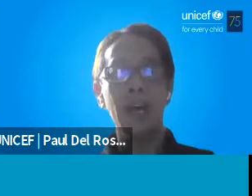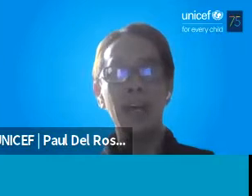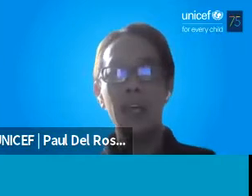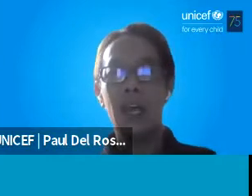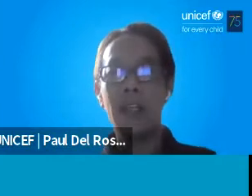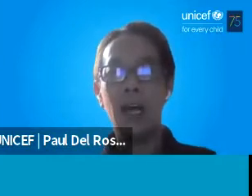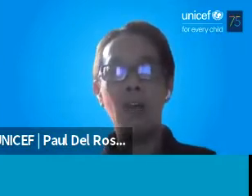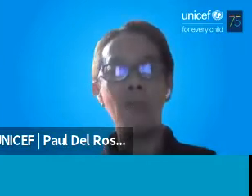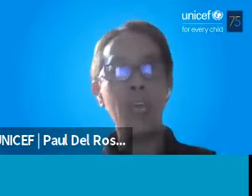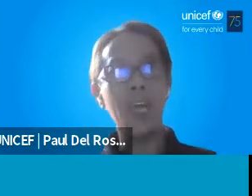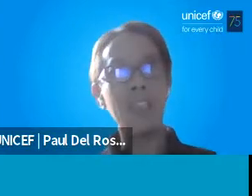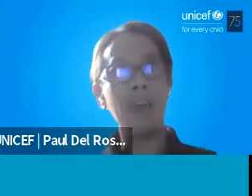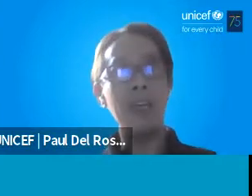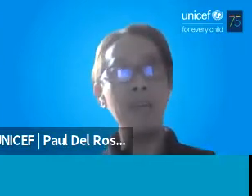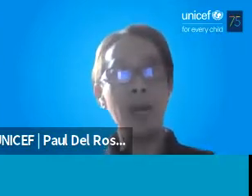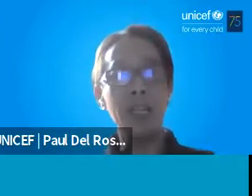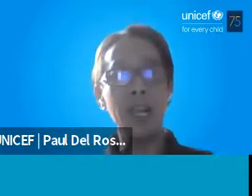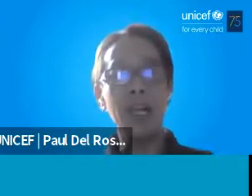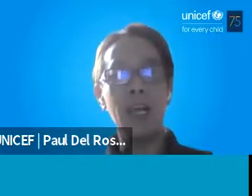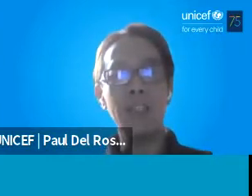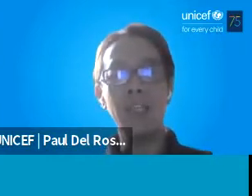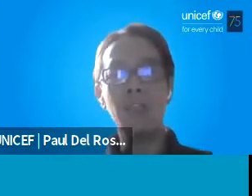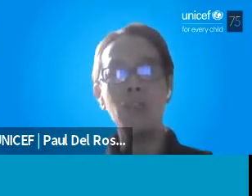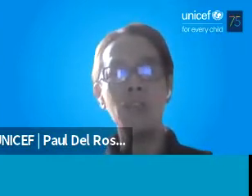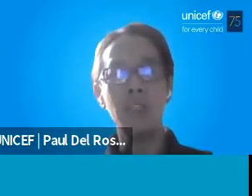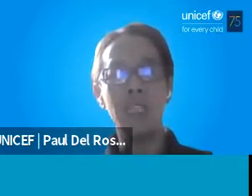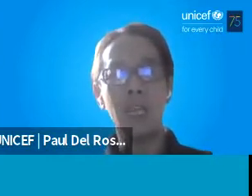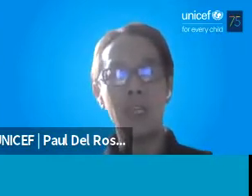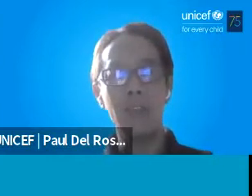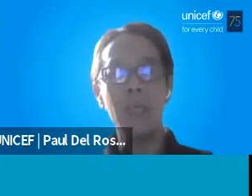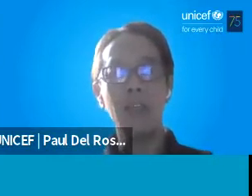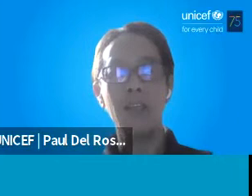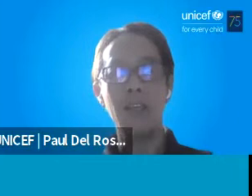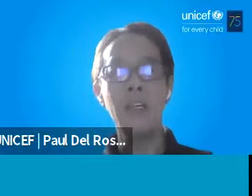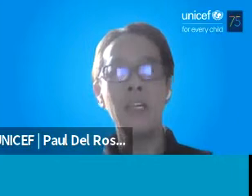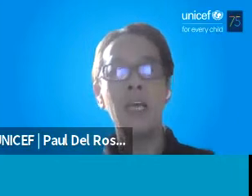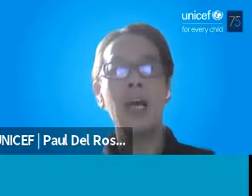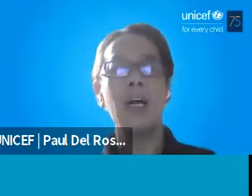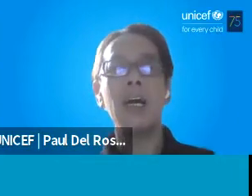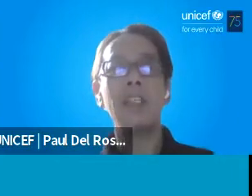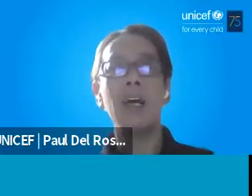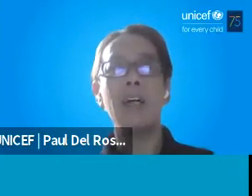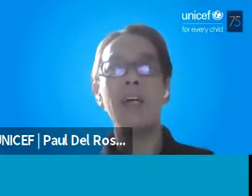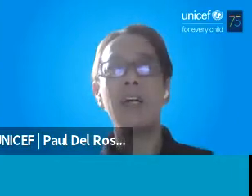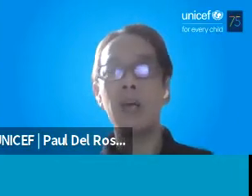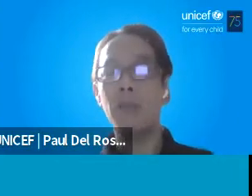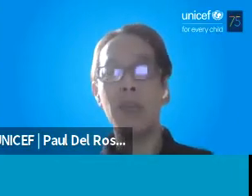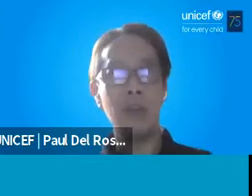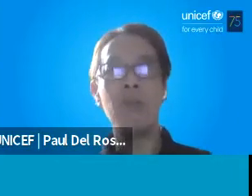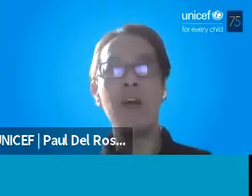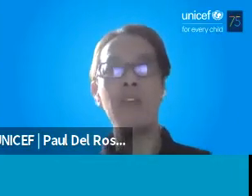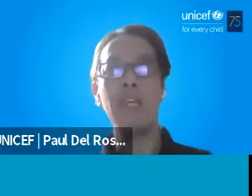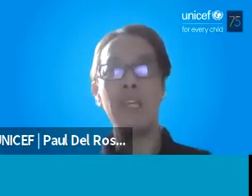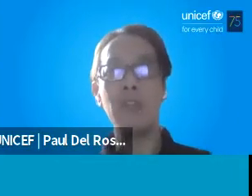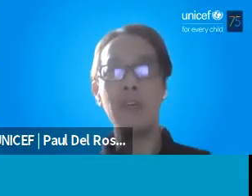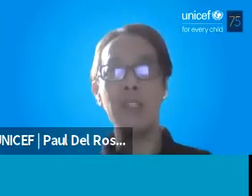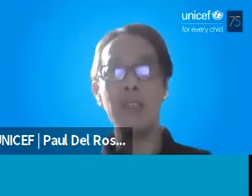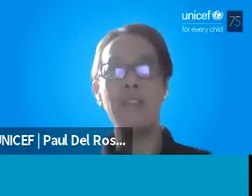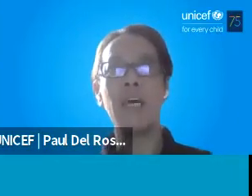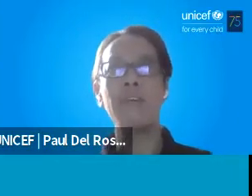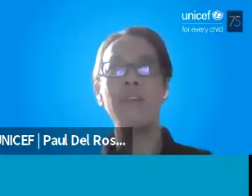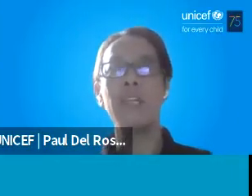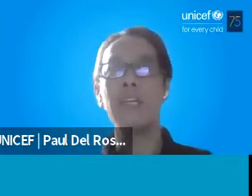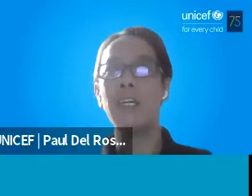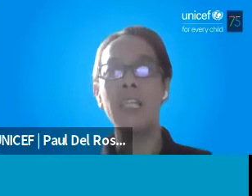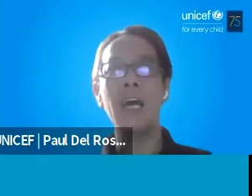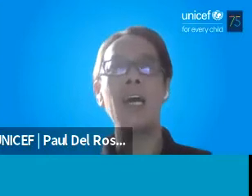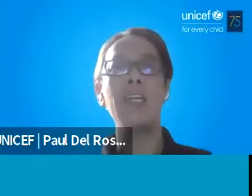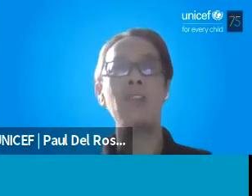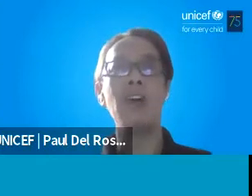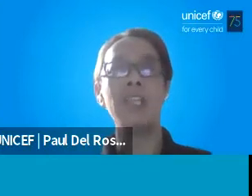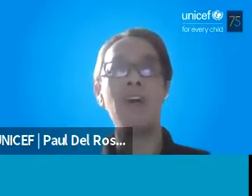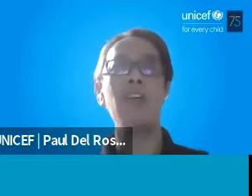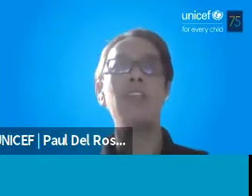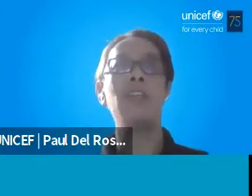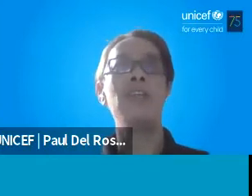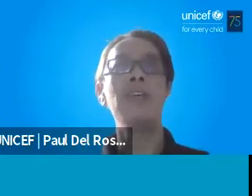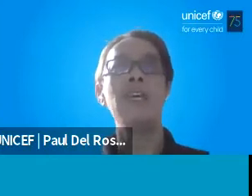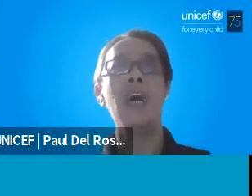I was tasked to introduce our next speaker and I'm very proud to be given this task because I really admire this person.